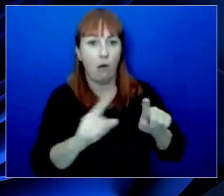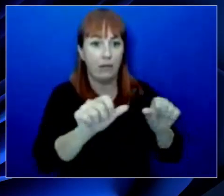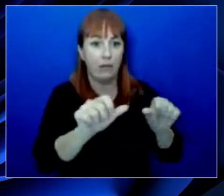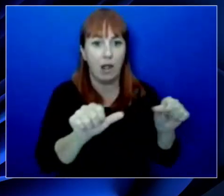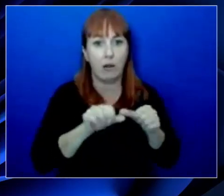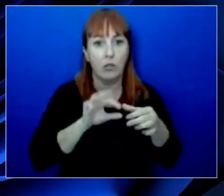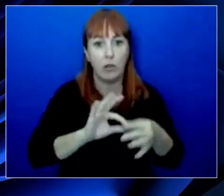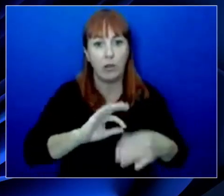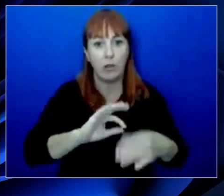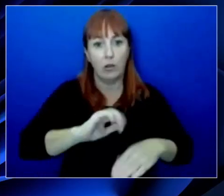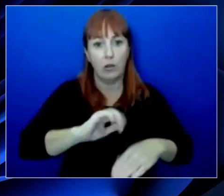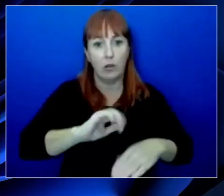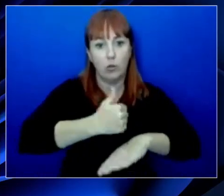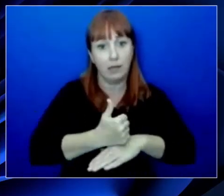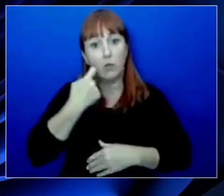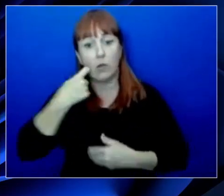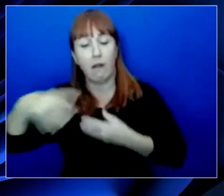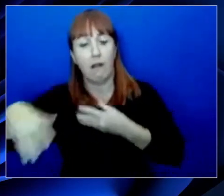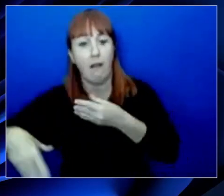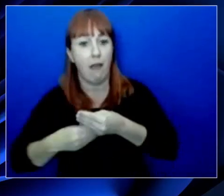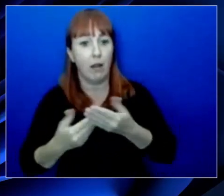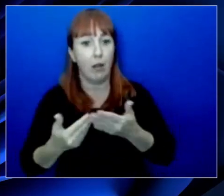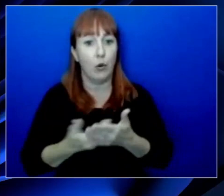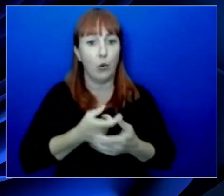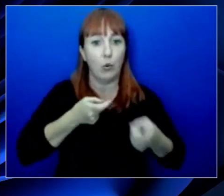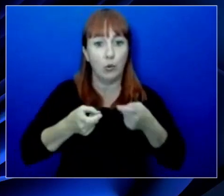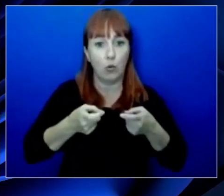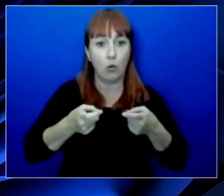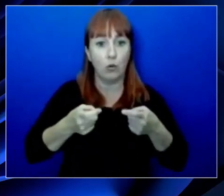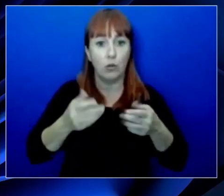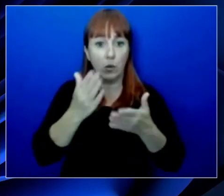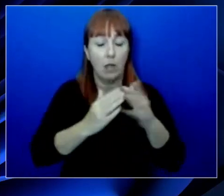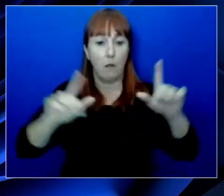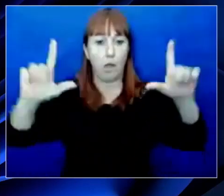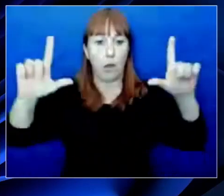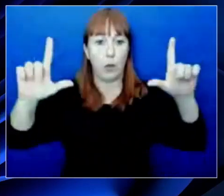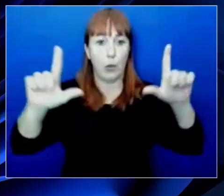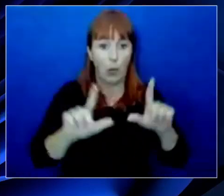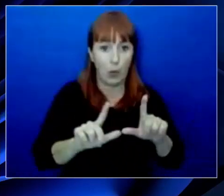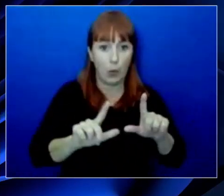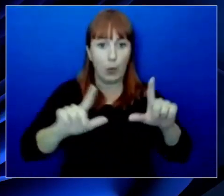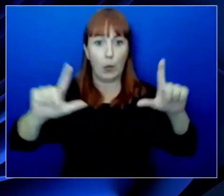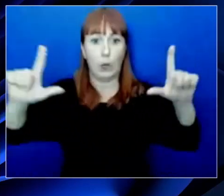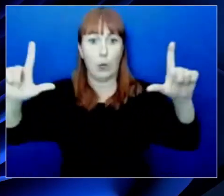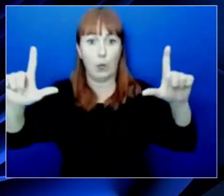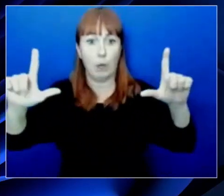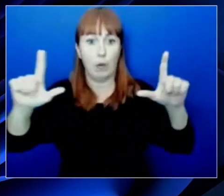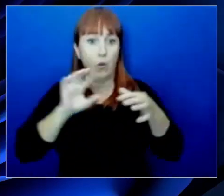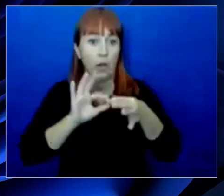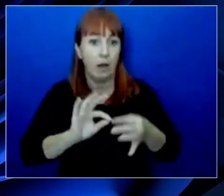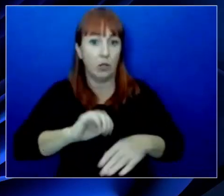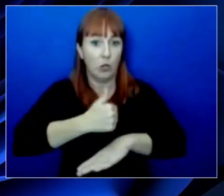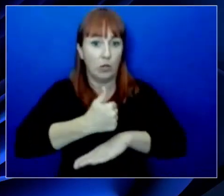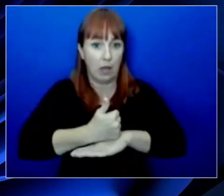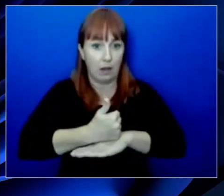allow you to expand and collapse certain sections of settings, and you can actually even use the